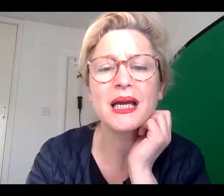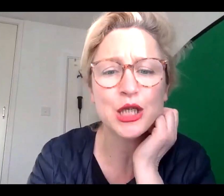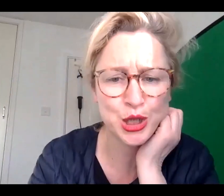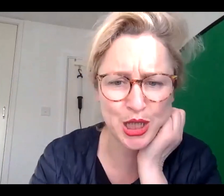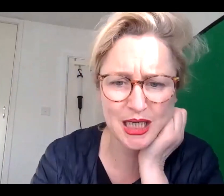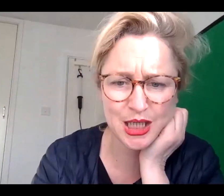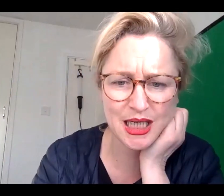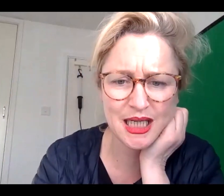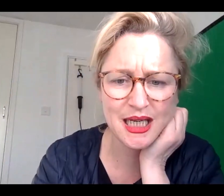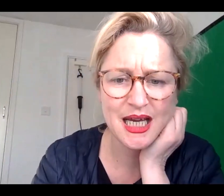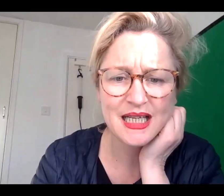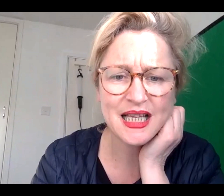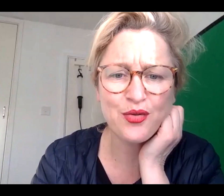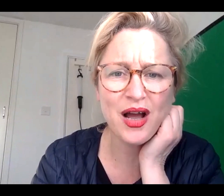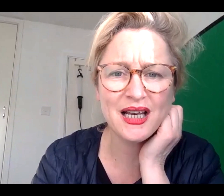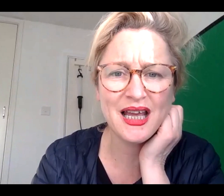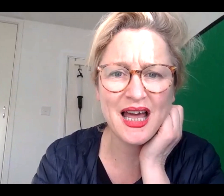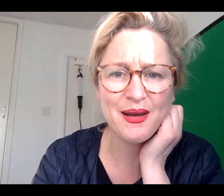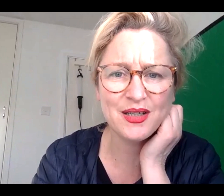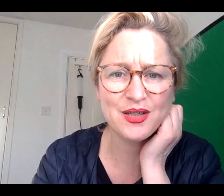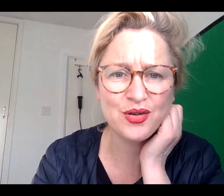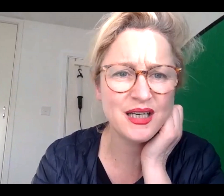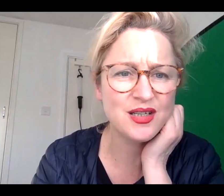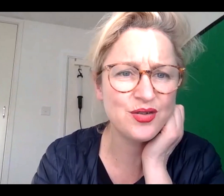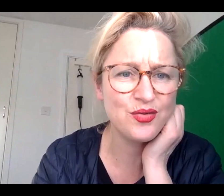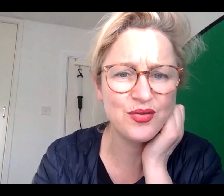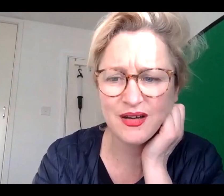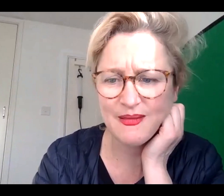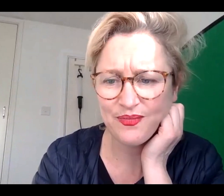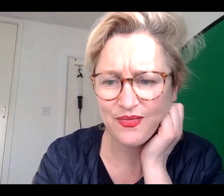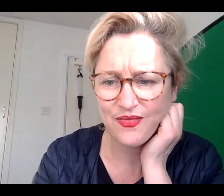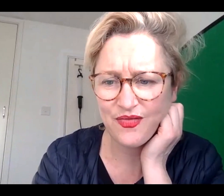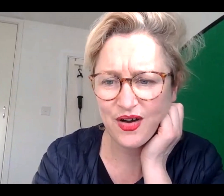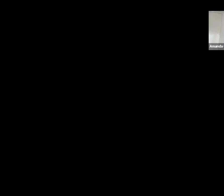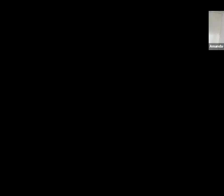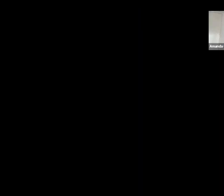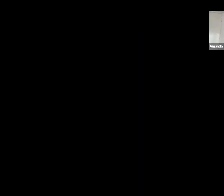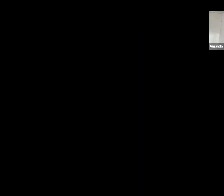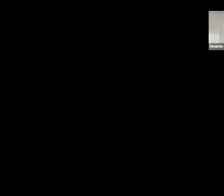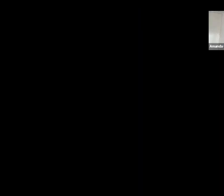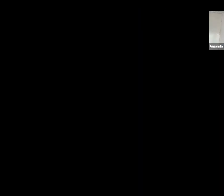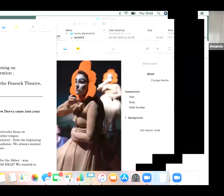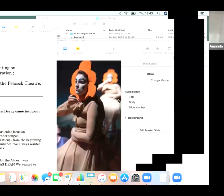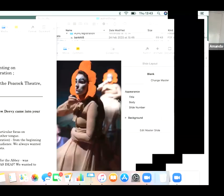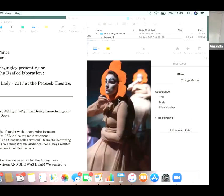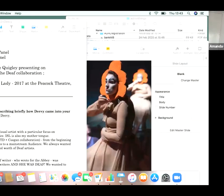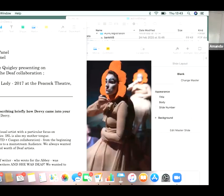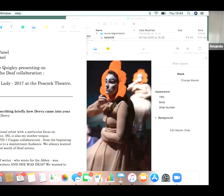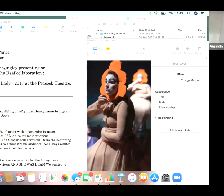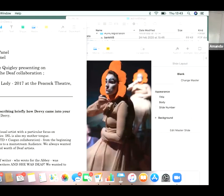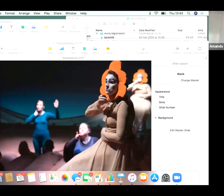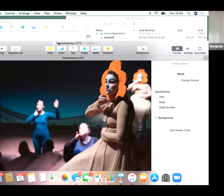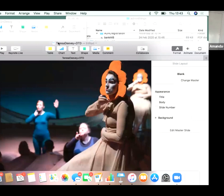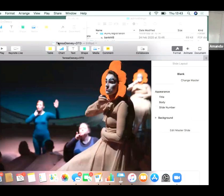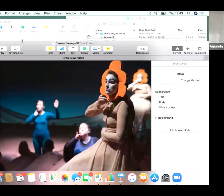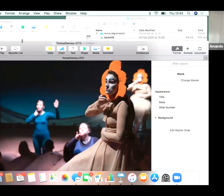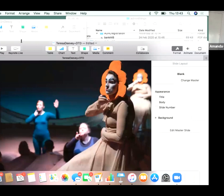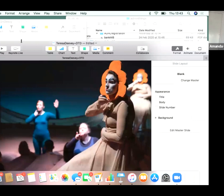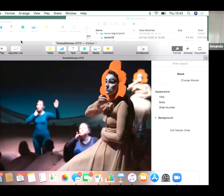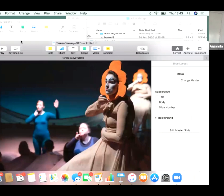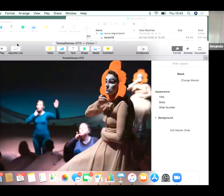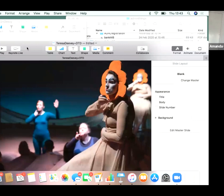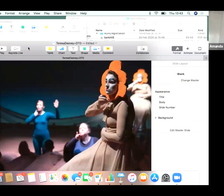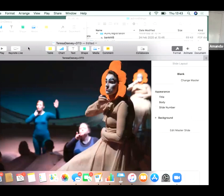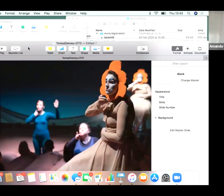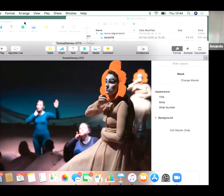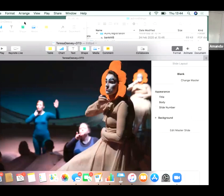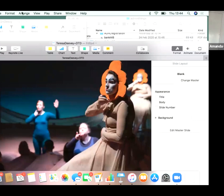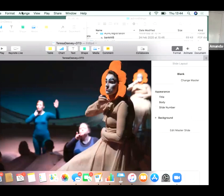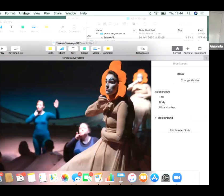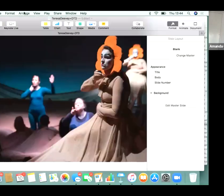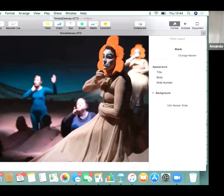picture actually. Is that alright, Lianne, am I talking too far off our agenda